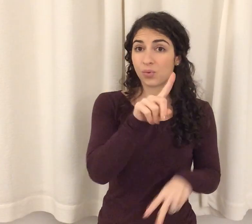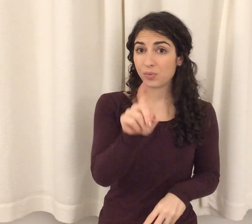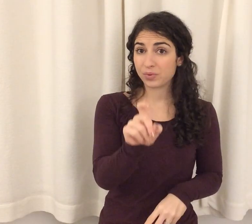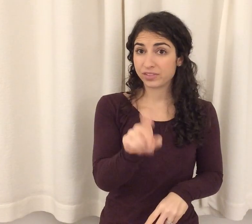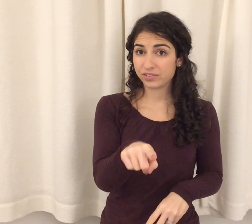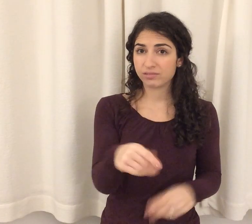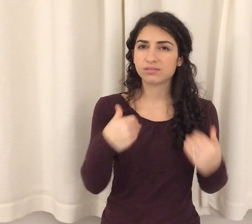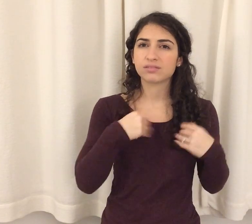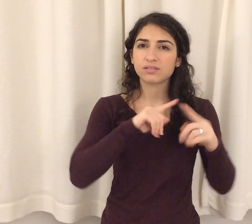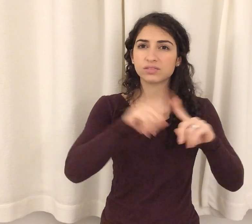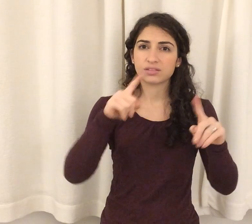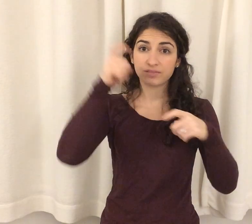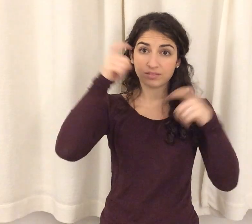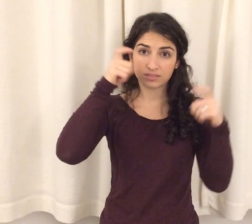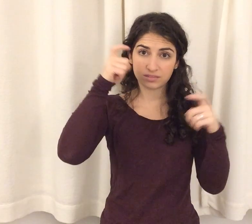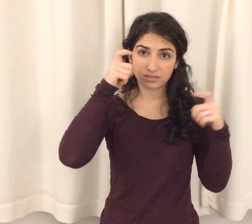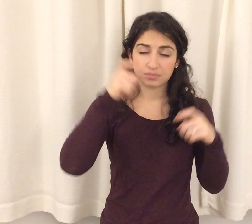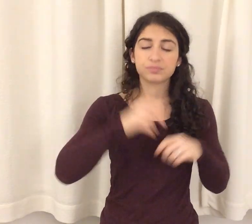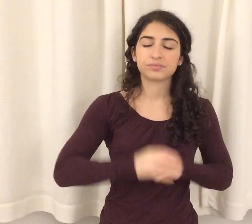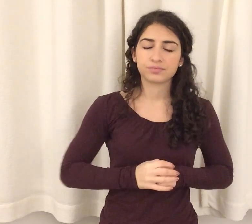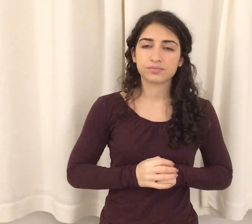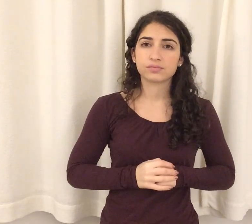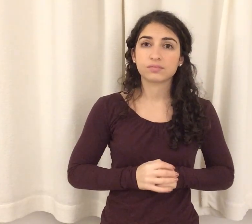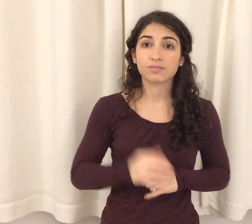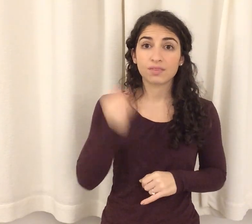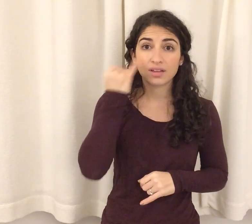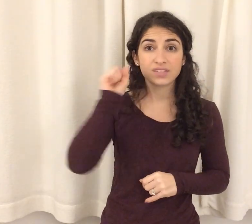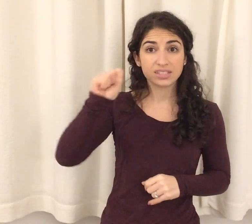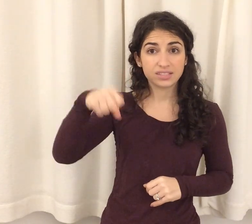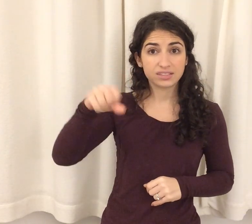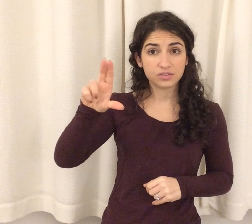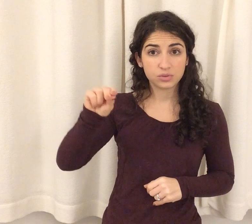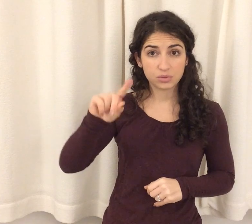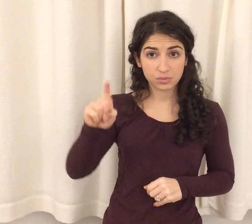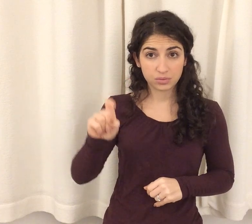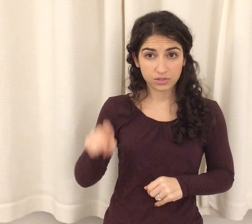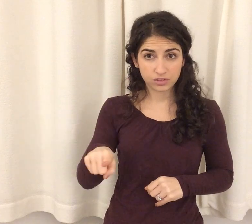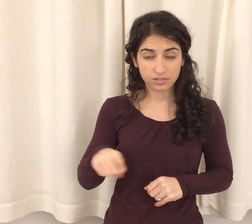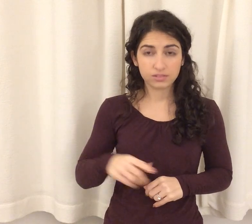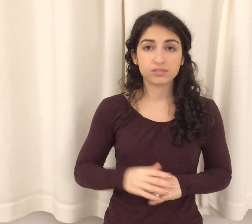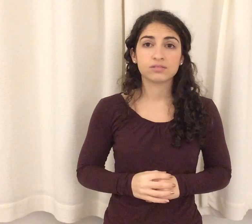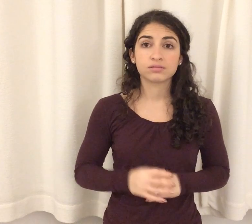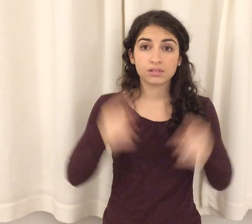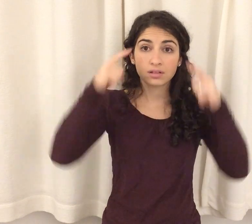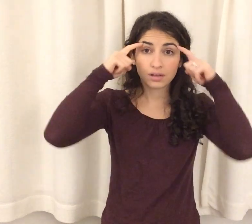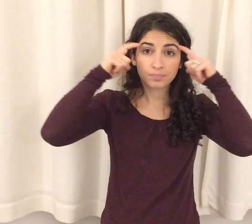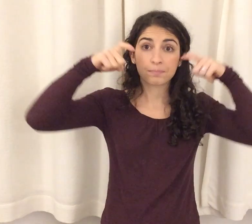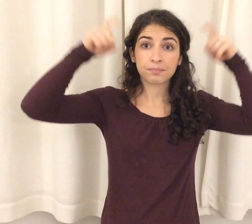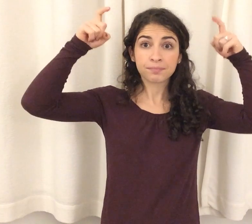and Second: Questions have different facial expressions. For "yes" or "no" questions, raise